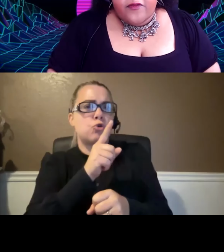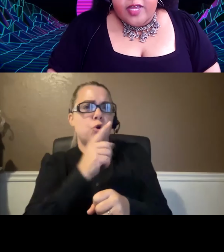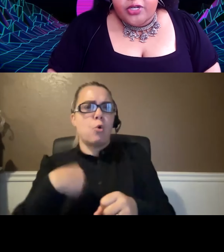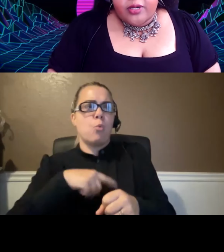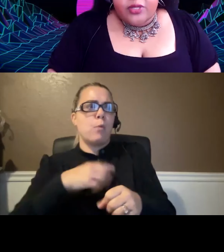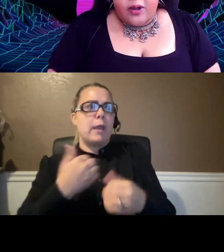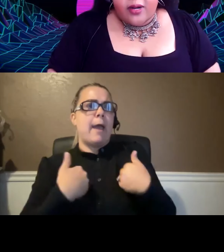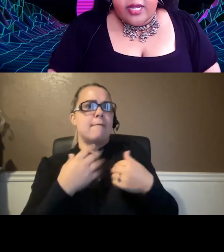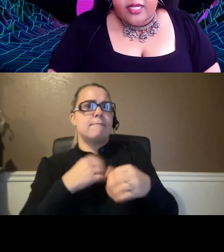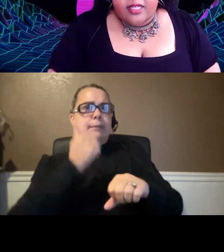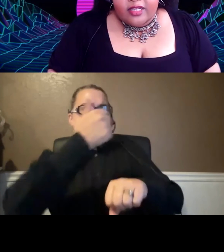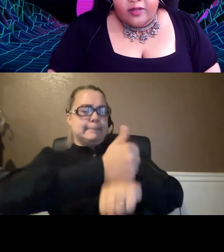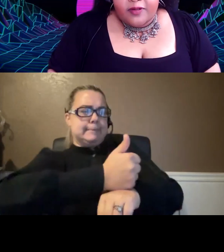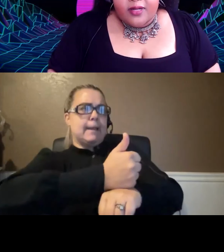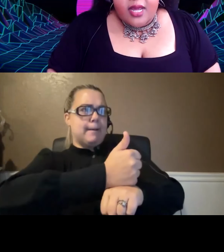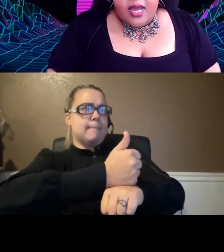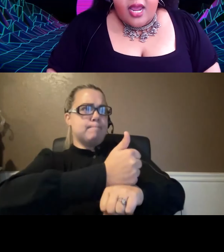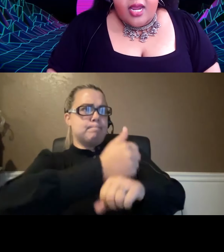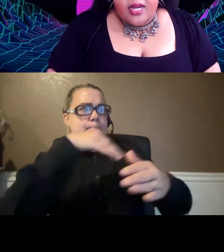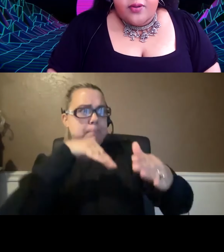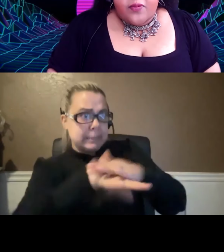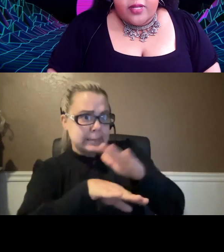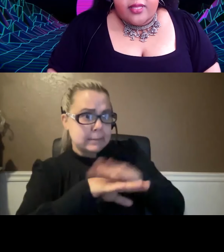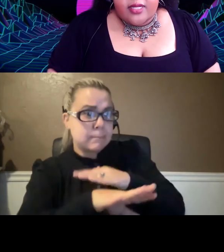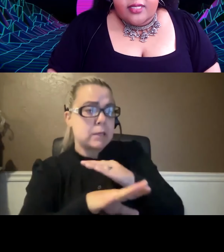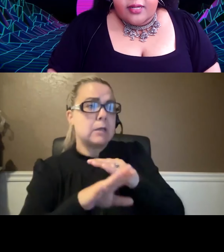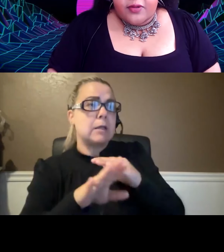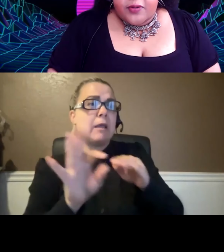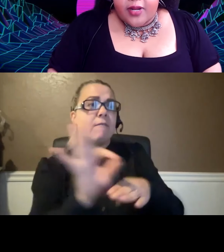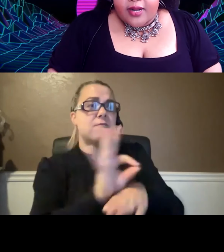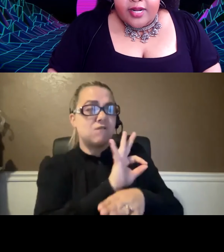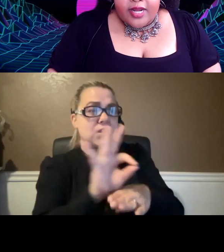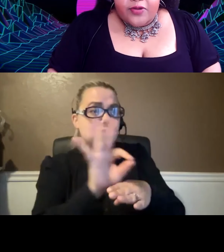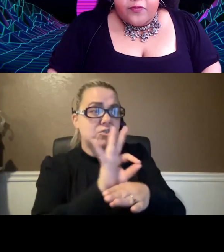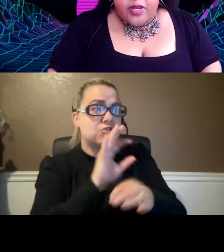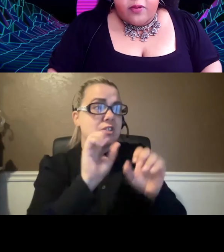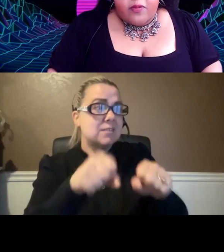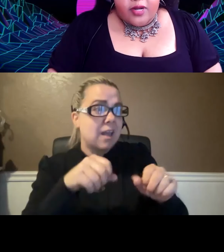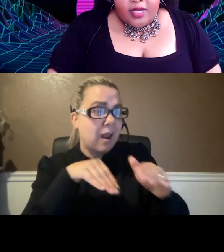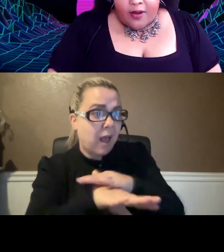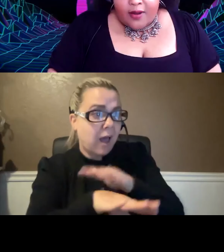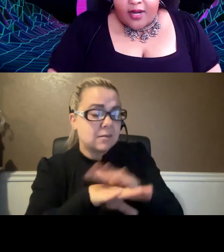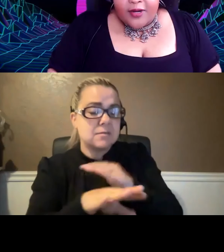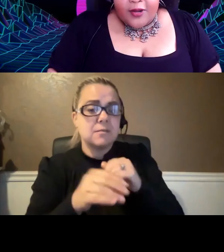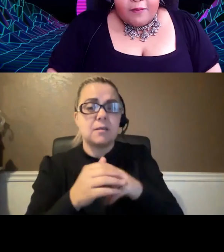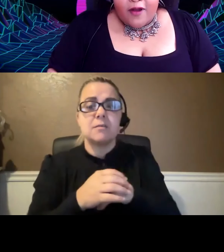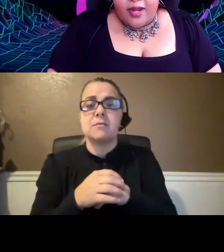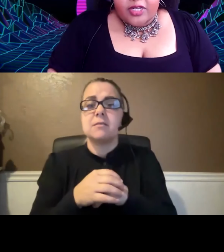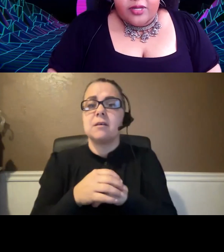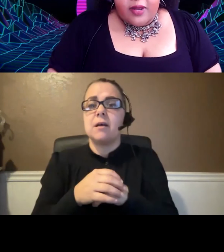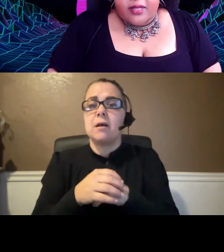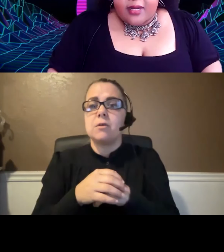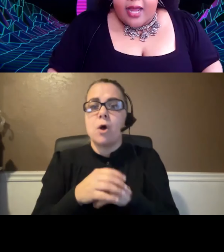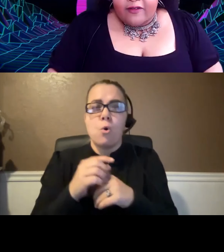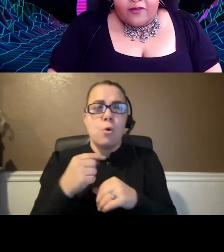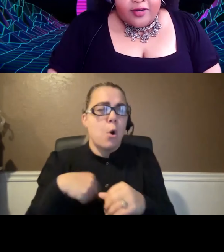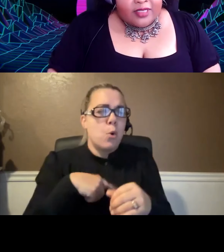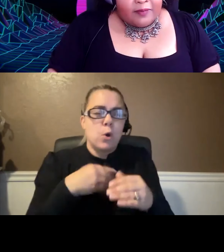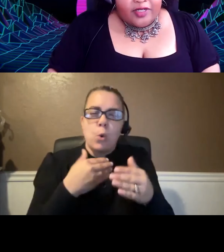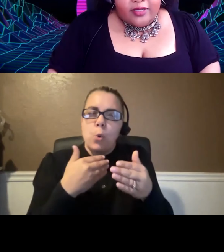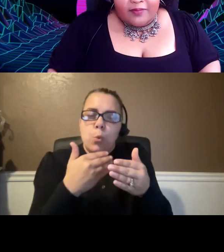features, are accessible. And one thing when you are working on products, a lot of specialists may